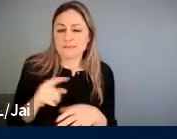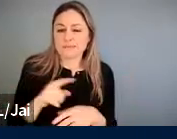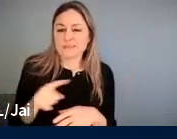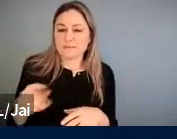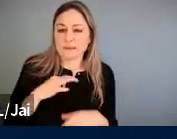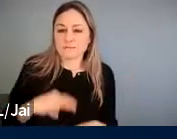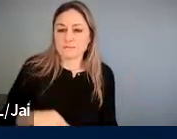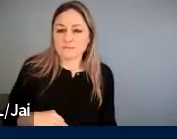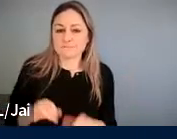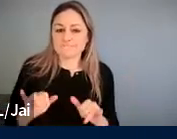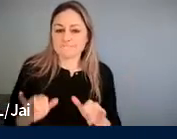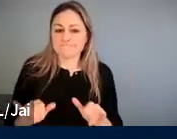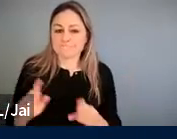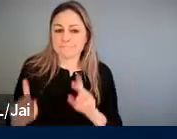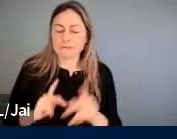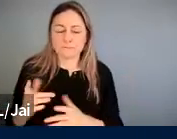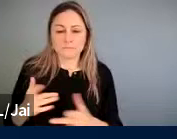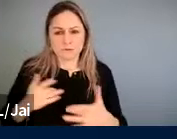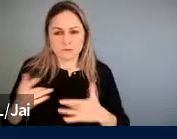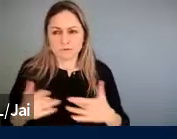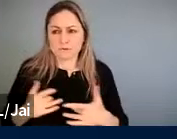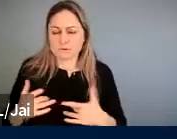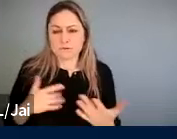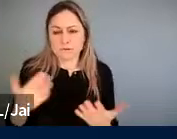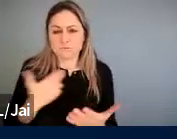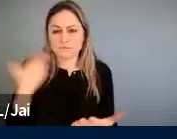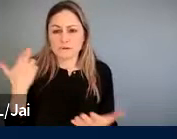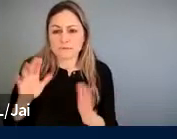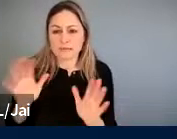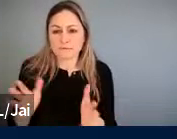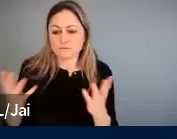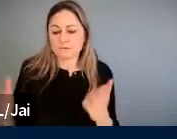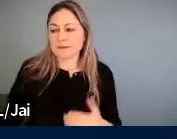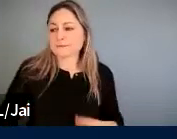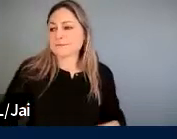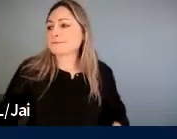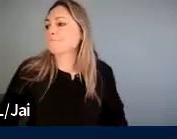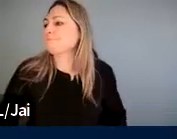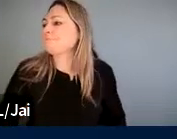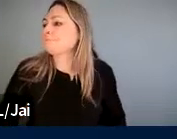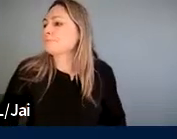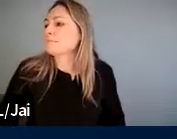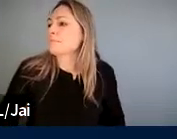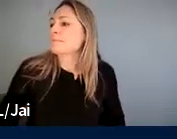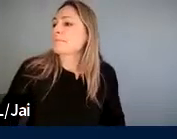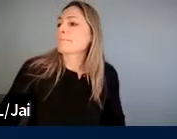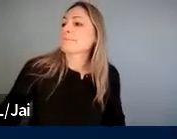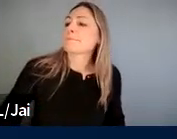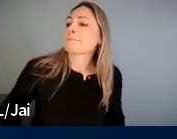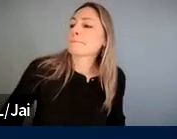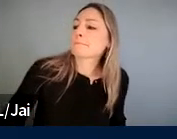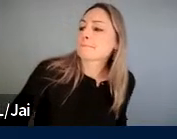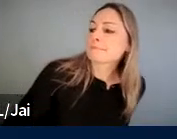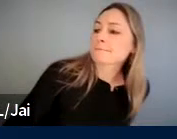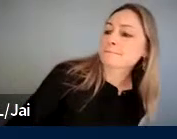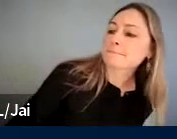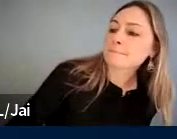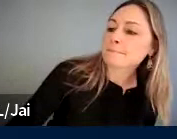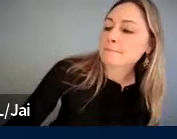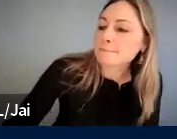area of concern and risk that was raised. So for people with disabilities, some of the